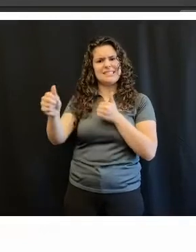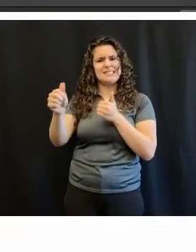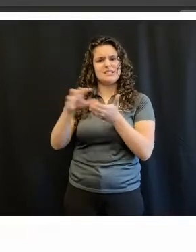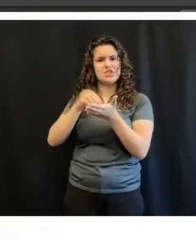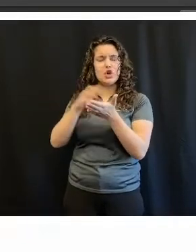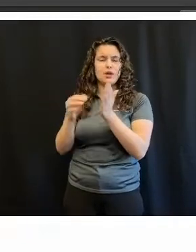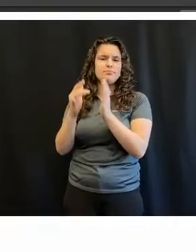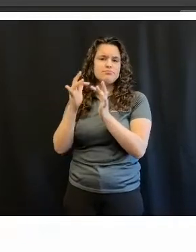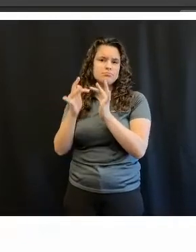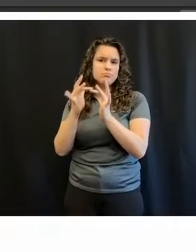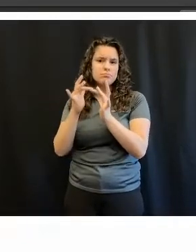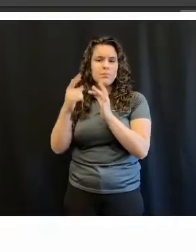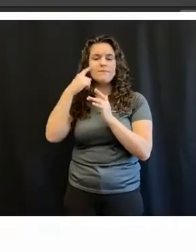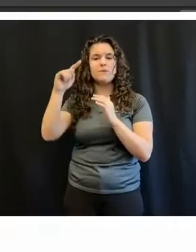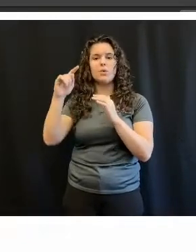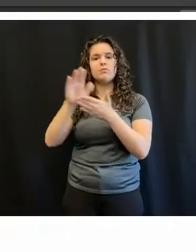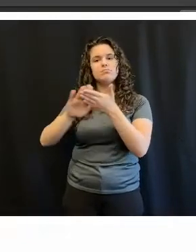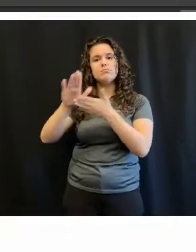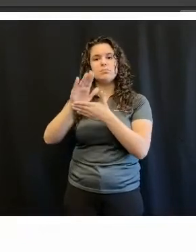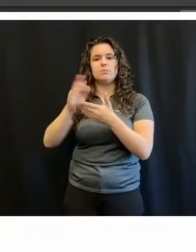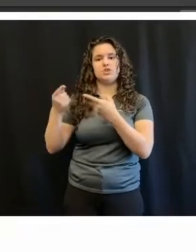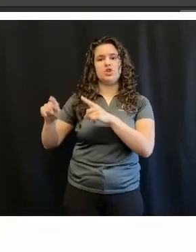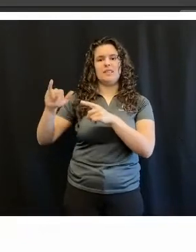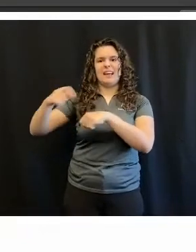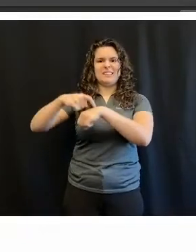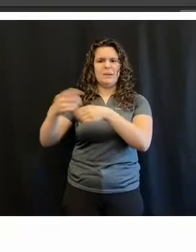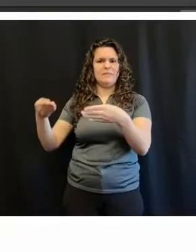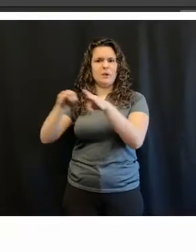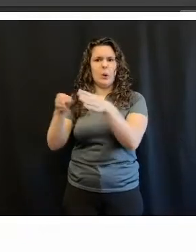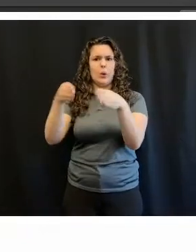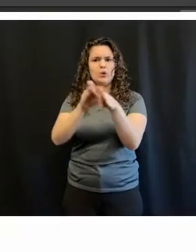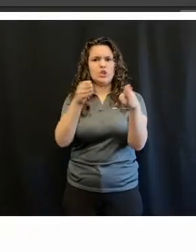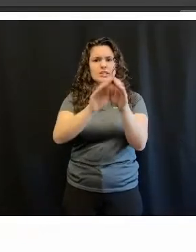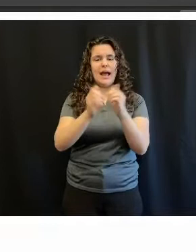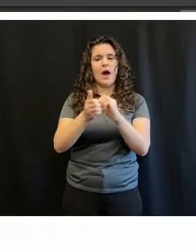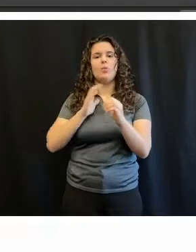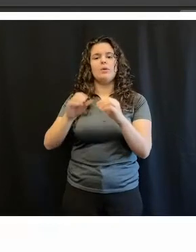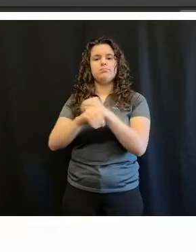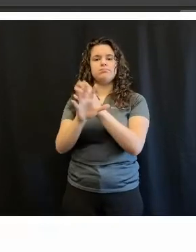during this time of closures. And then we've had a series of webinars.